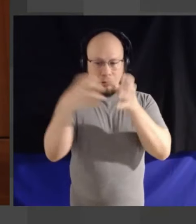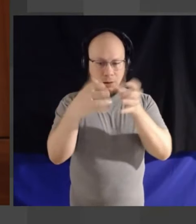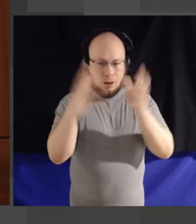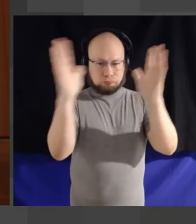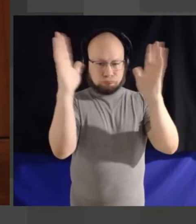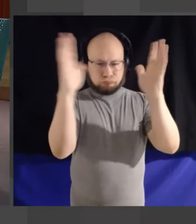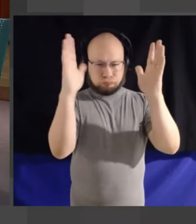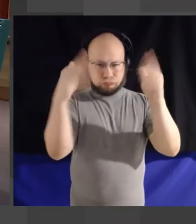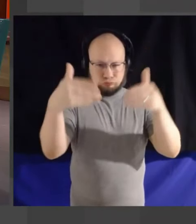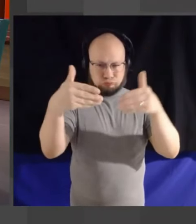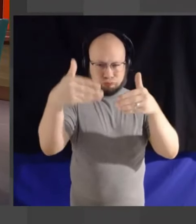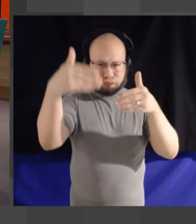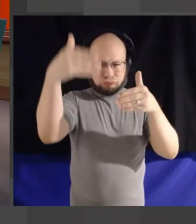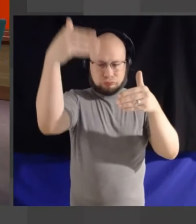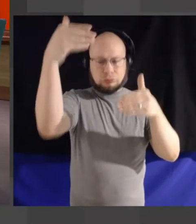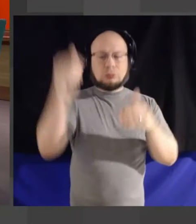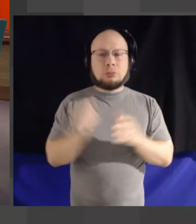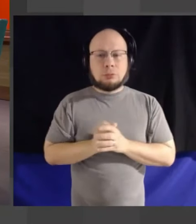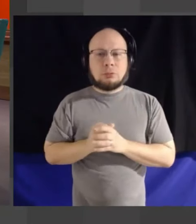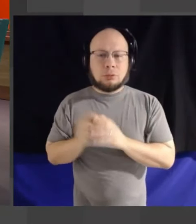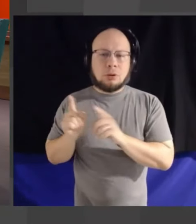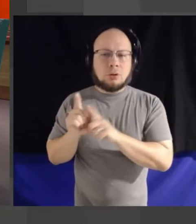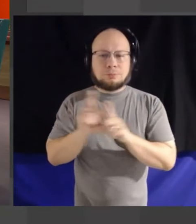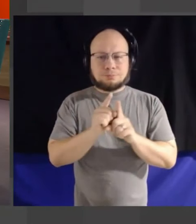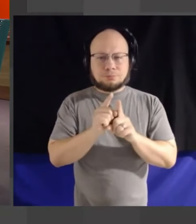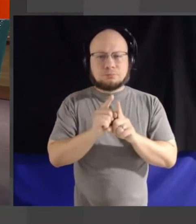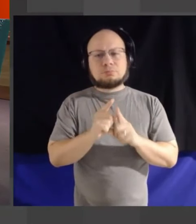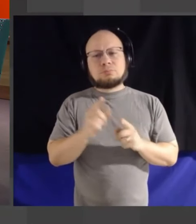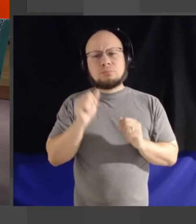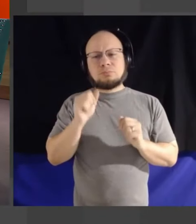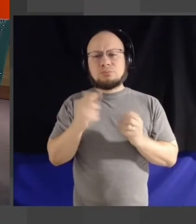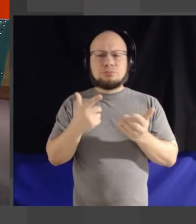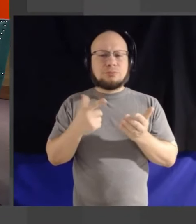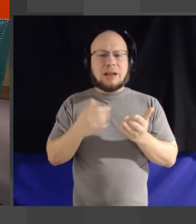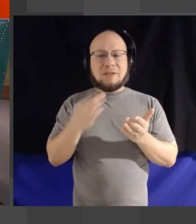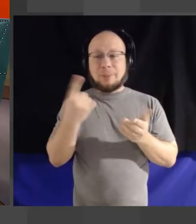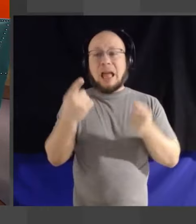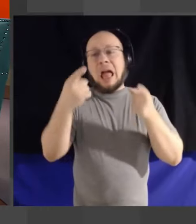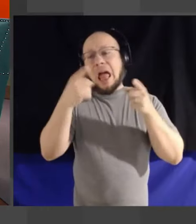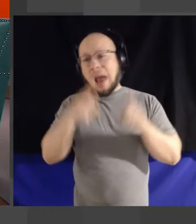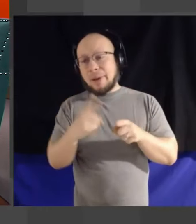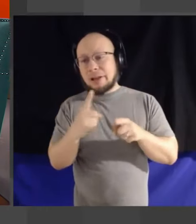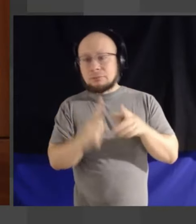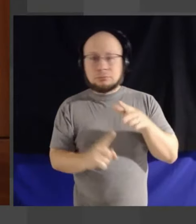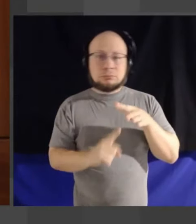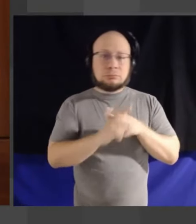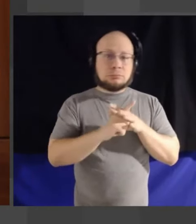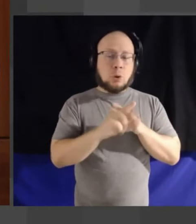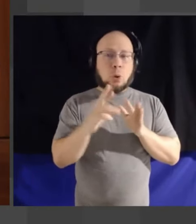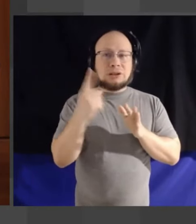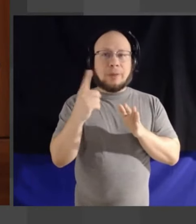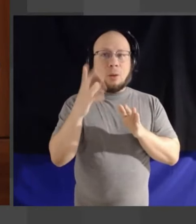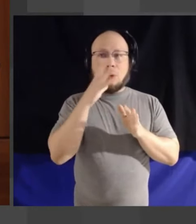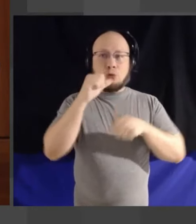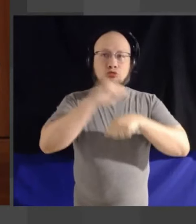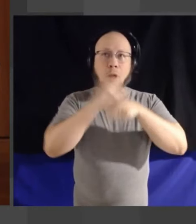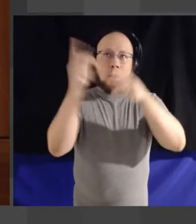I DON'T KNOW IF YOU NOTICED THAT ONE. AND THEN YOU CAN HELP PLAYERS CONVEY SOMETHING LIKE AN